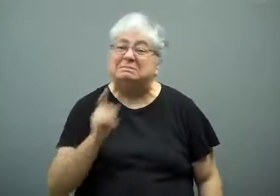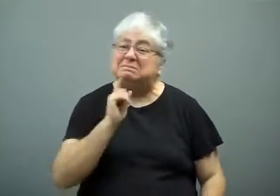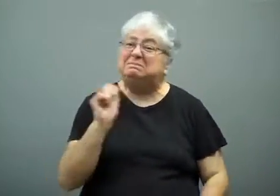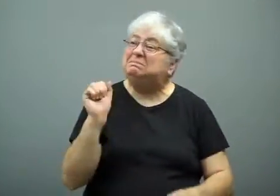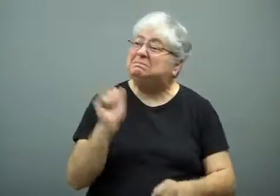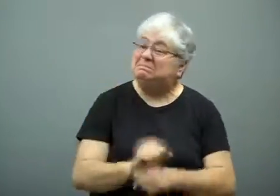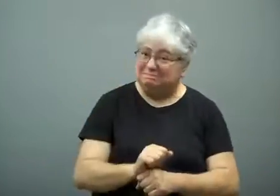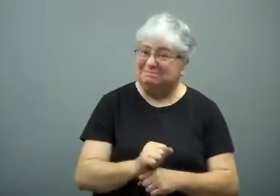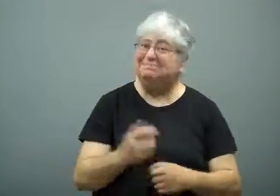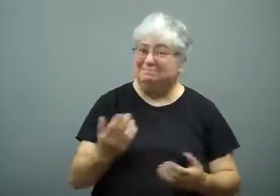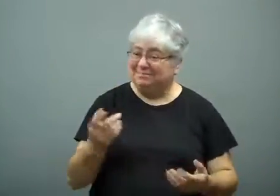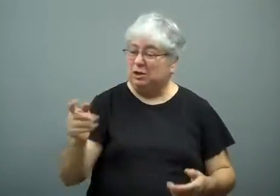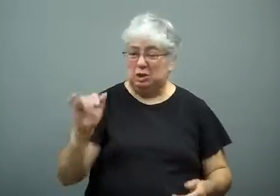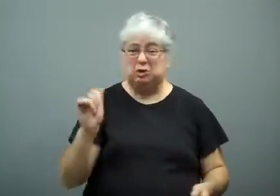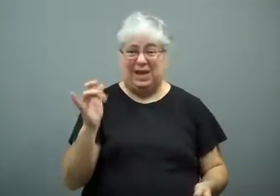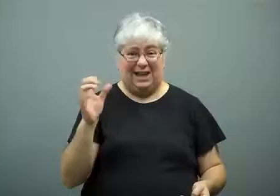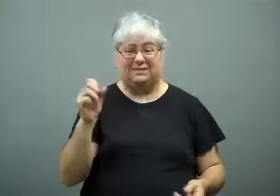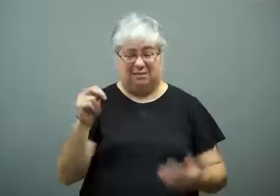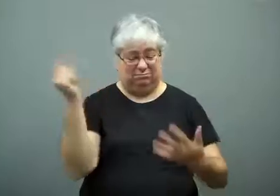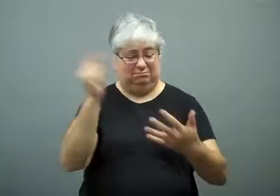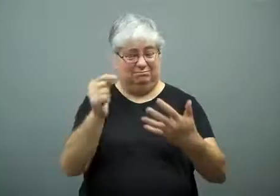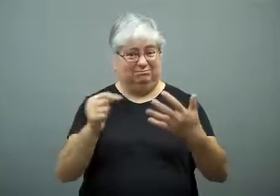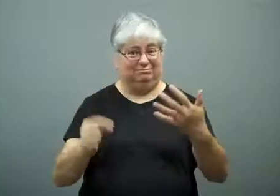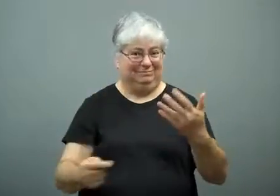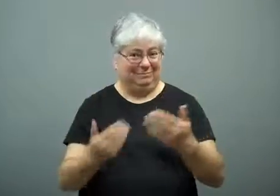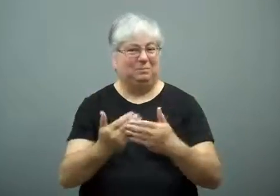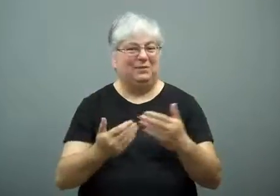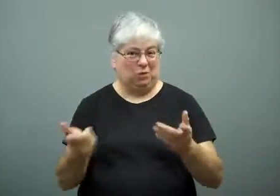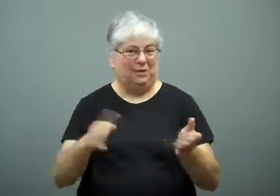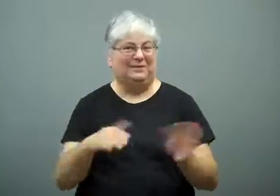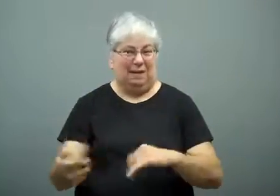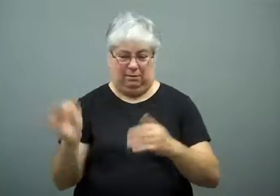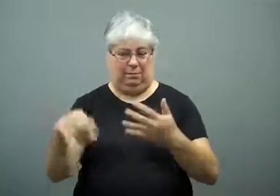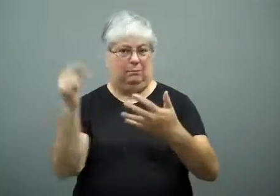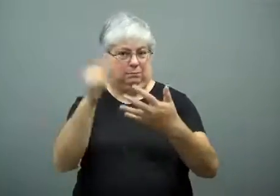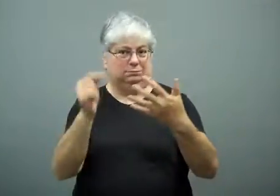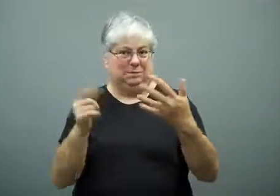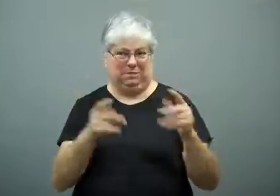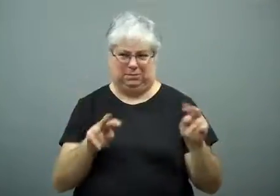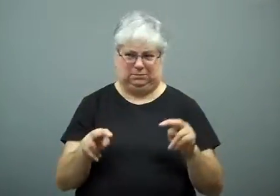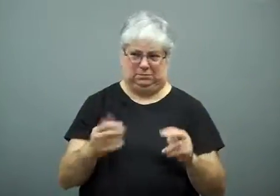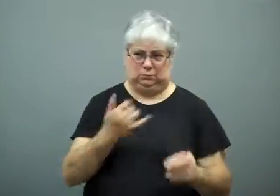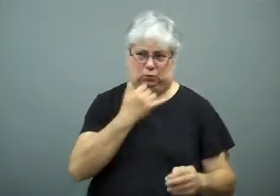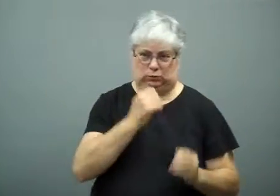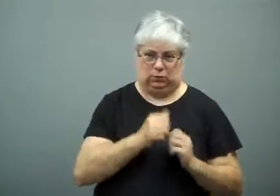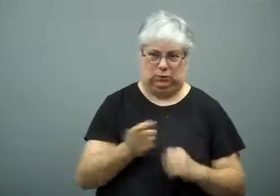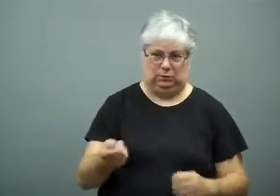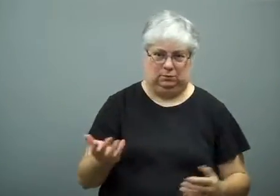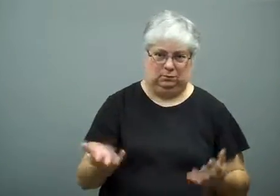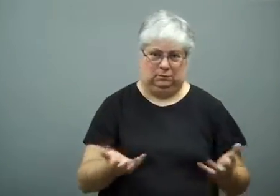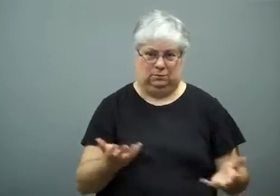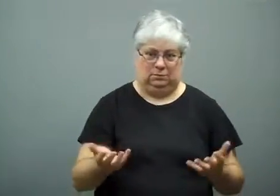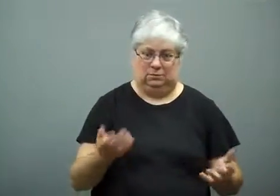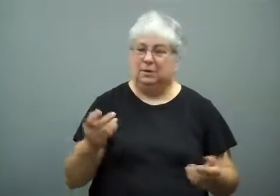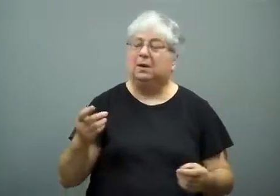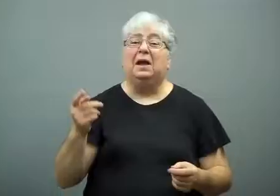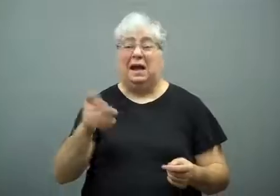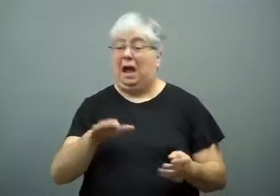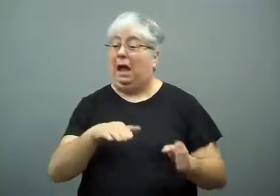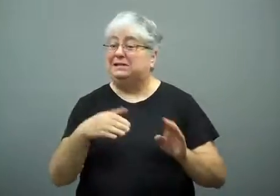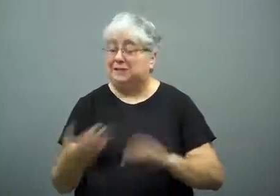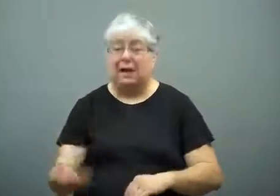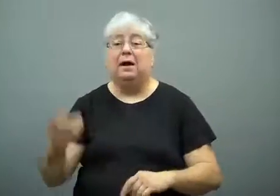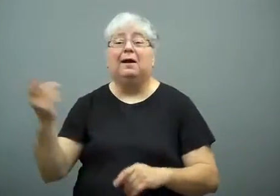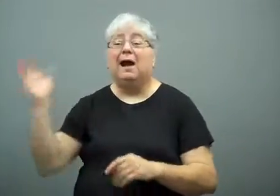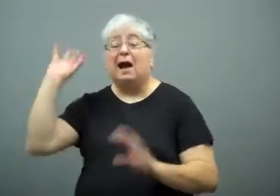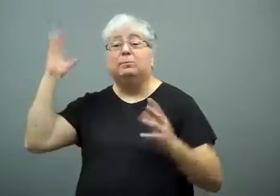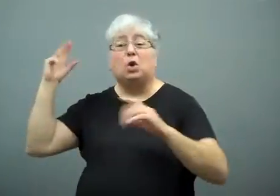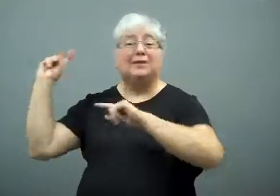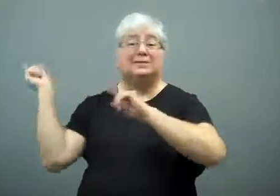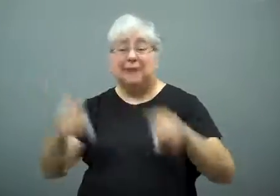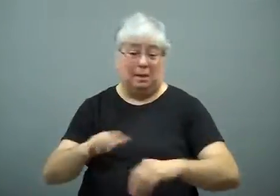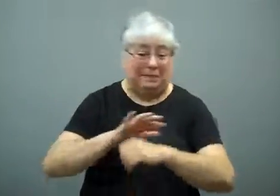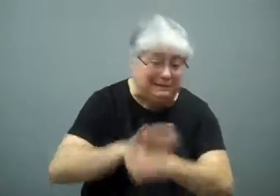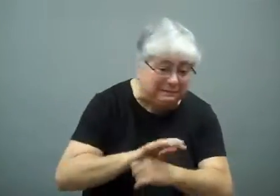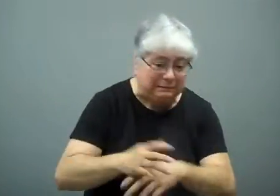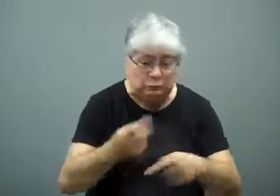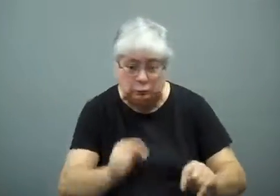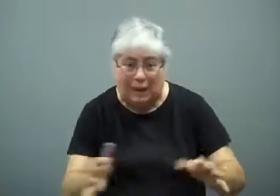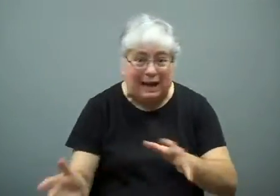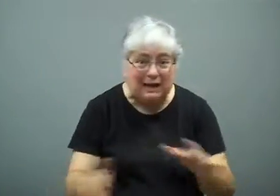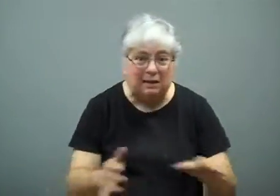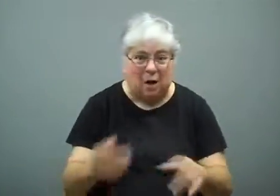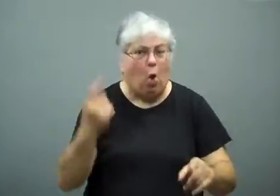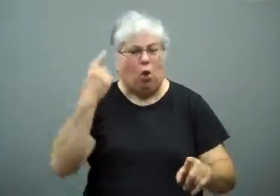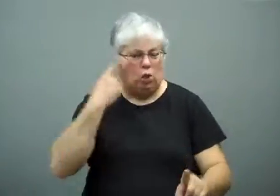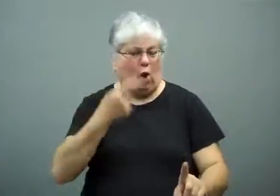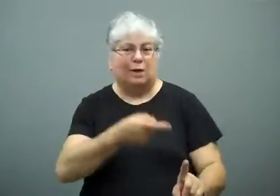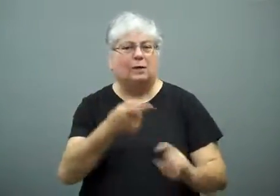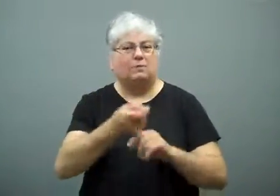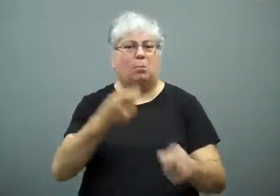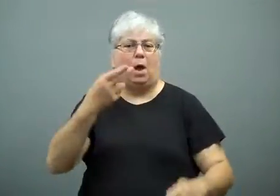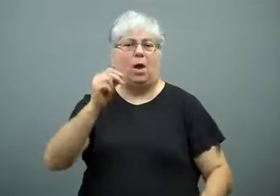Jackson experienced these before he died, and others wondered what was wrong.